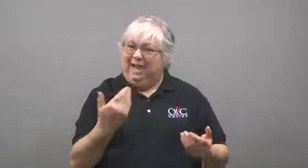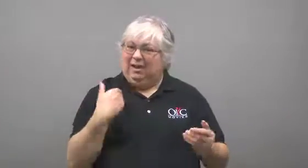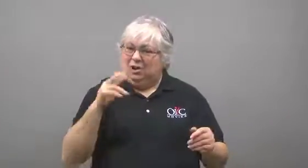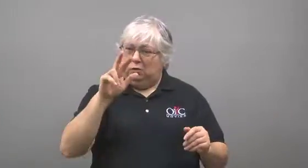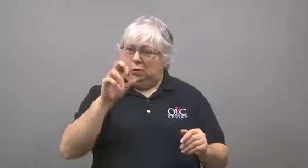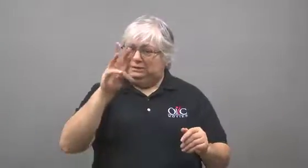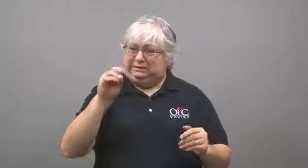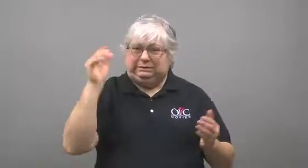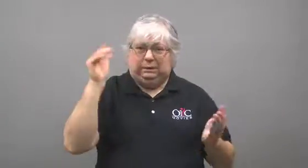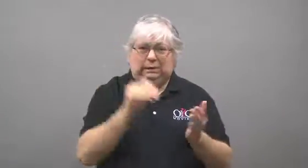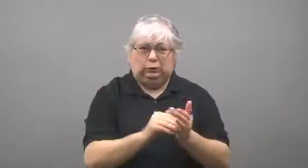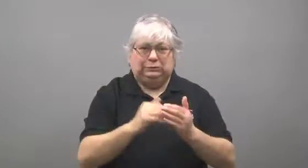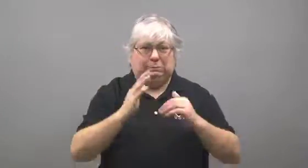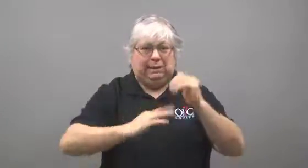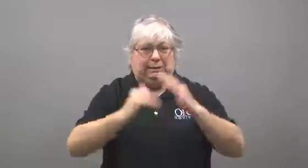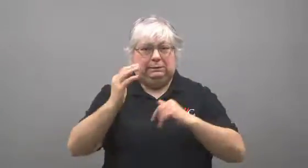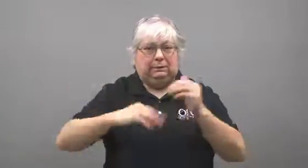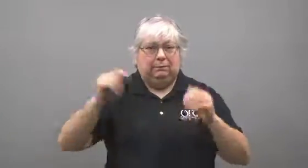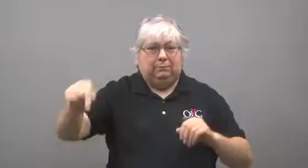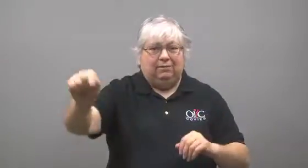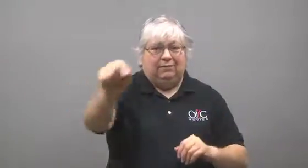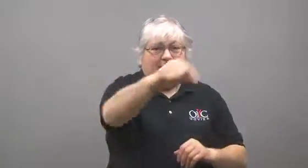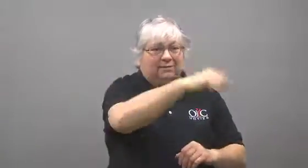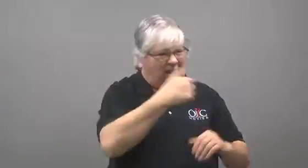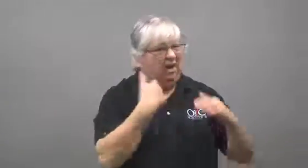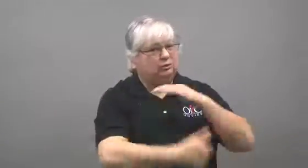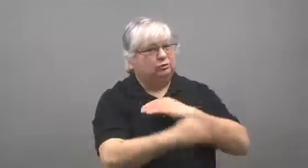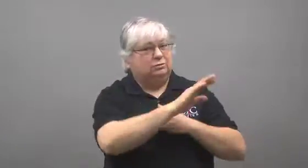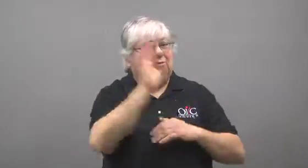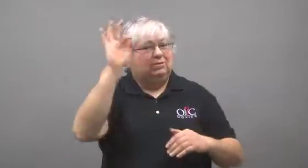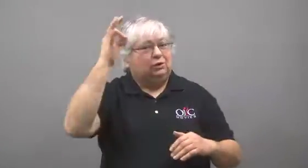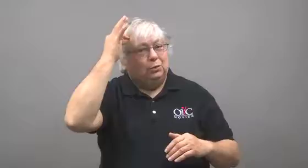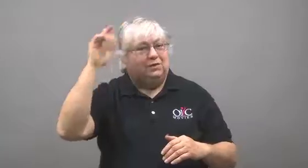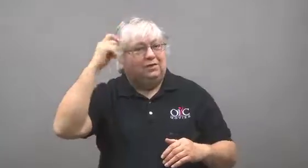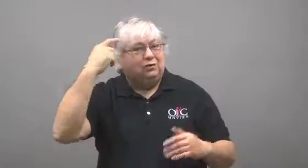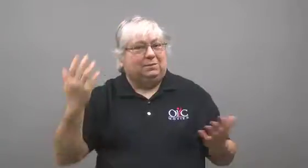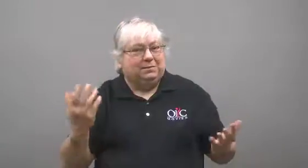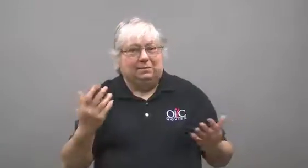The government owns 360,000 buildings in the U.S.